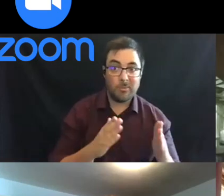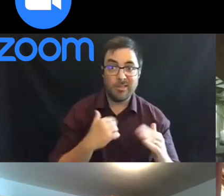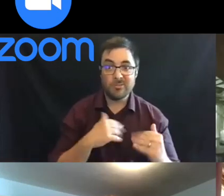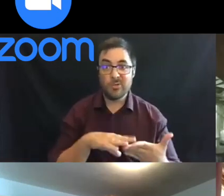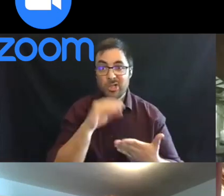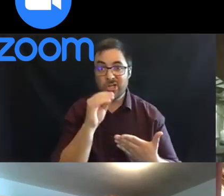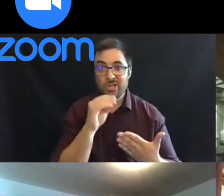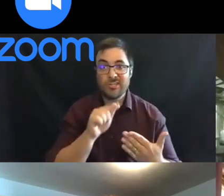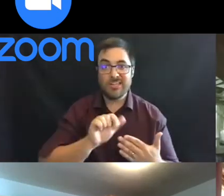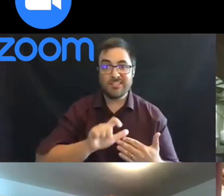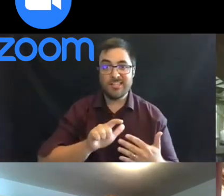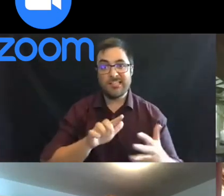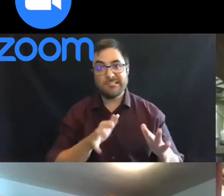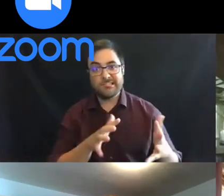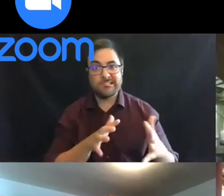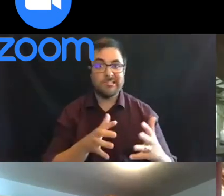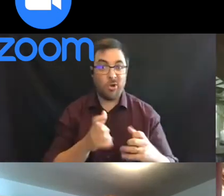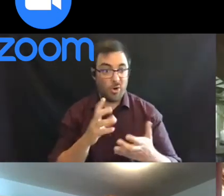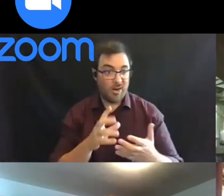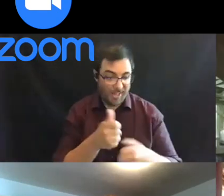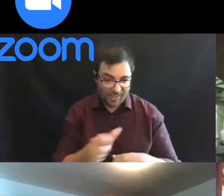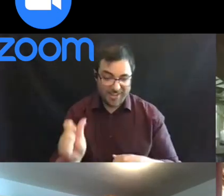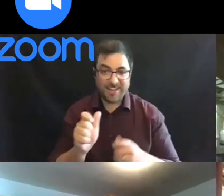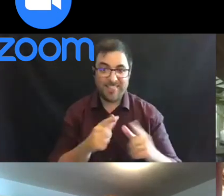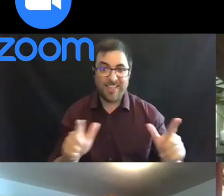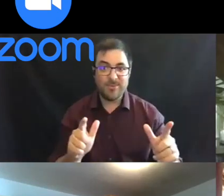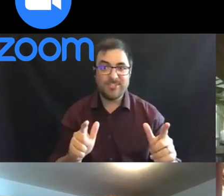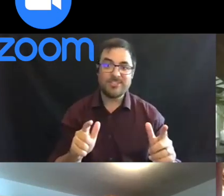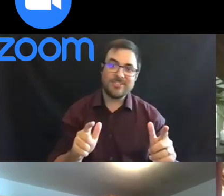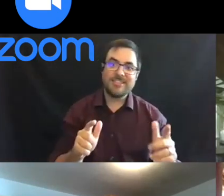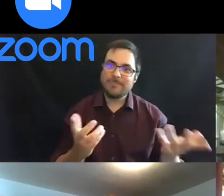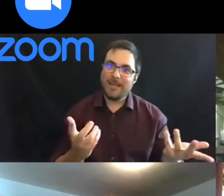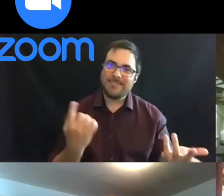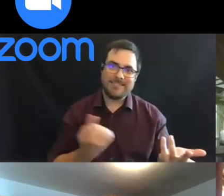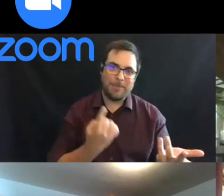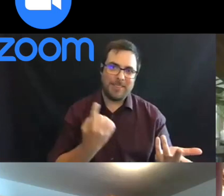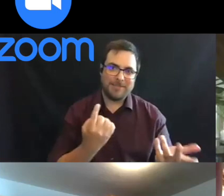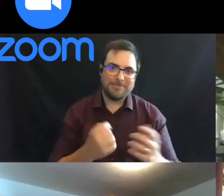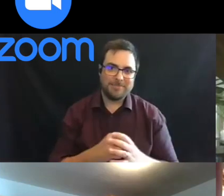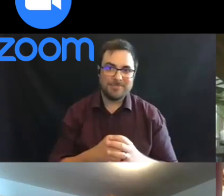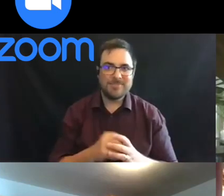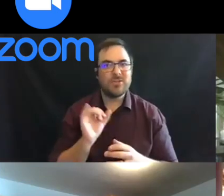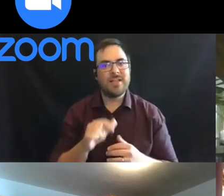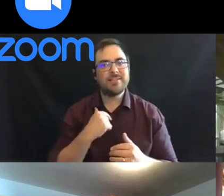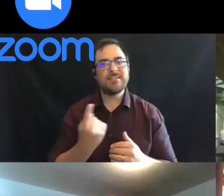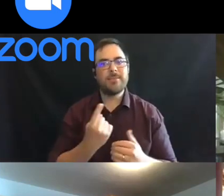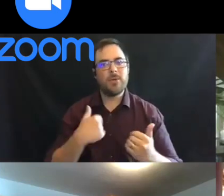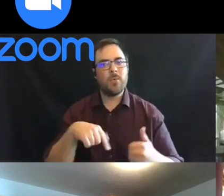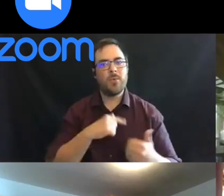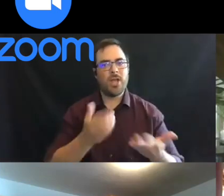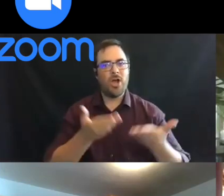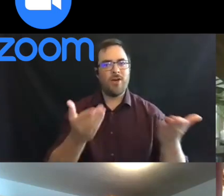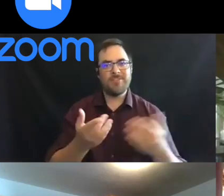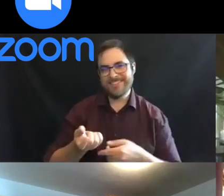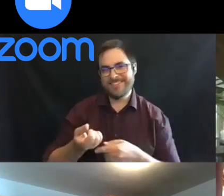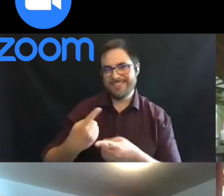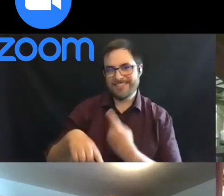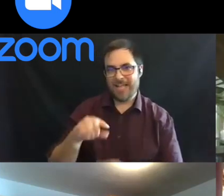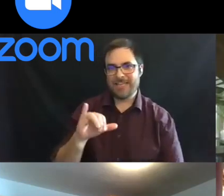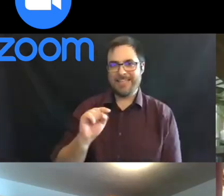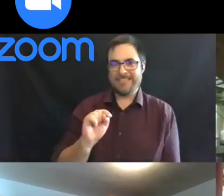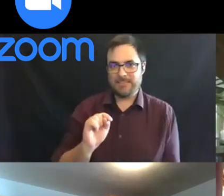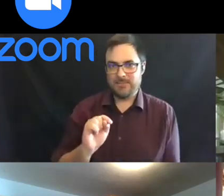learn a new language but it's something so that is also something that we can offer families and then ...